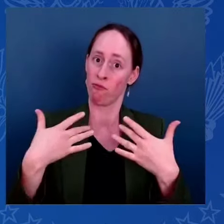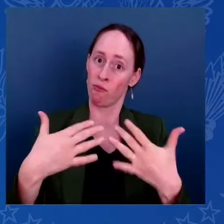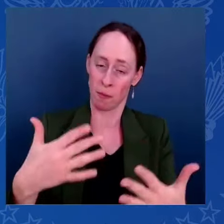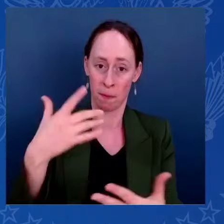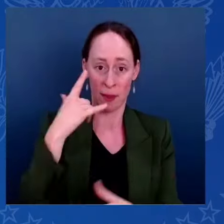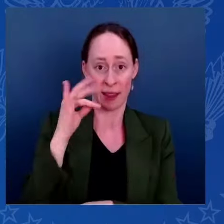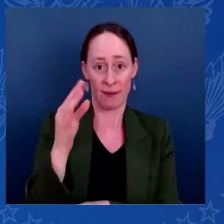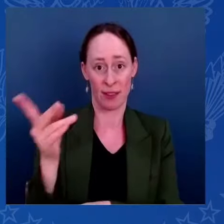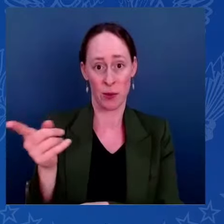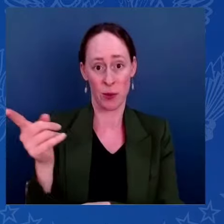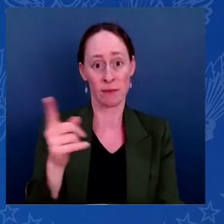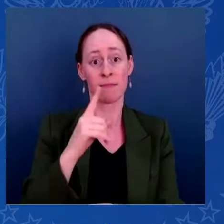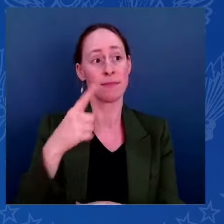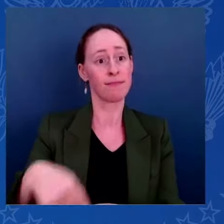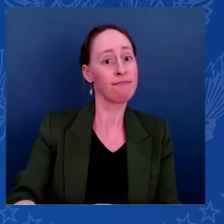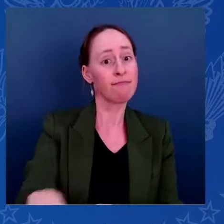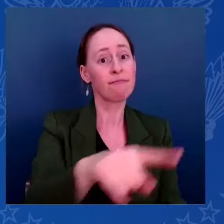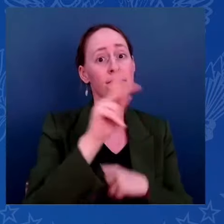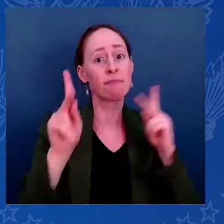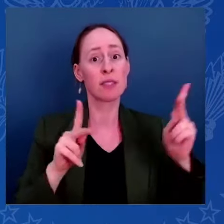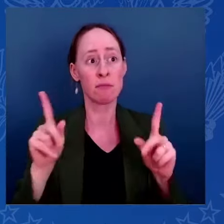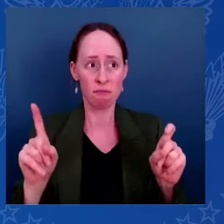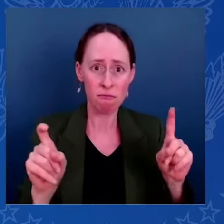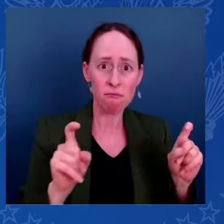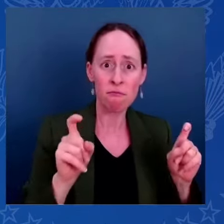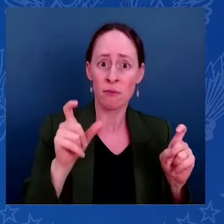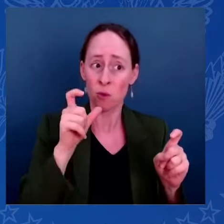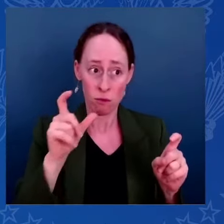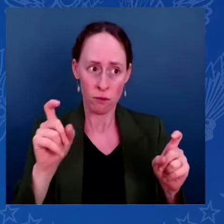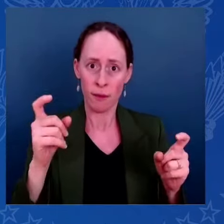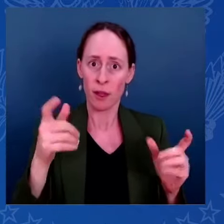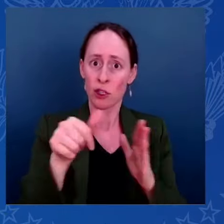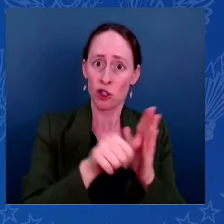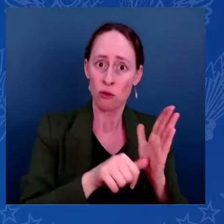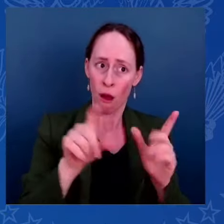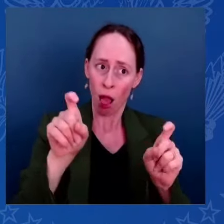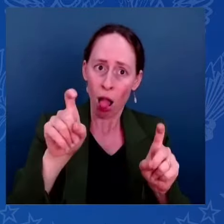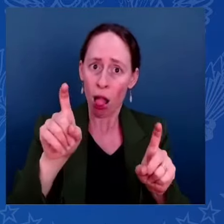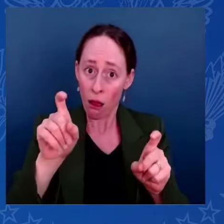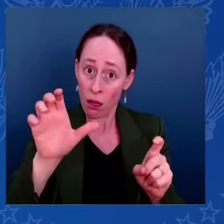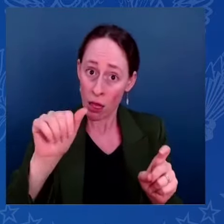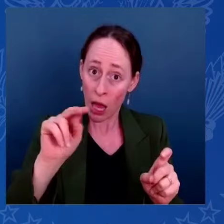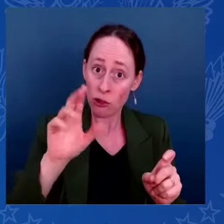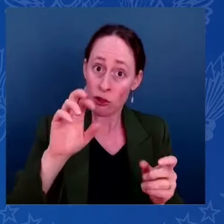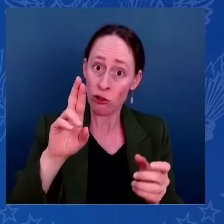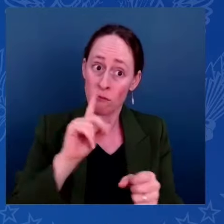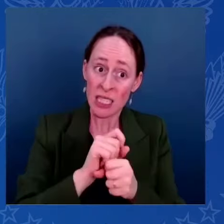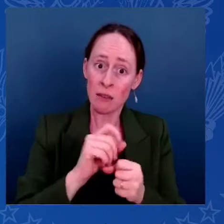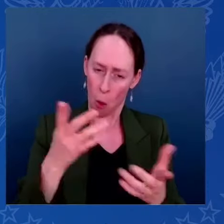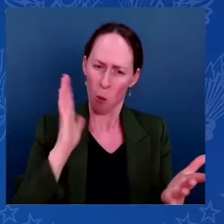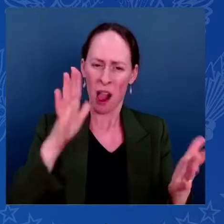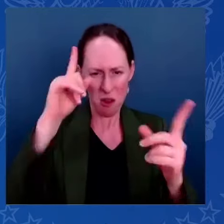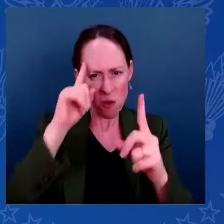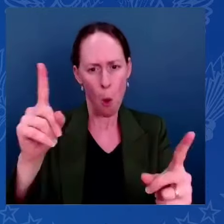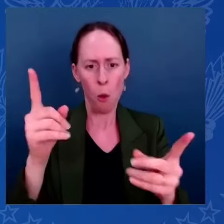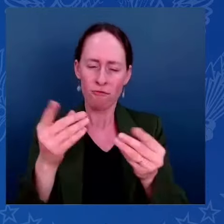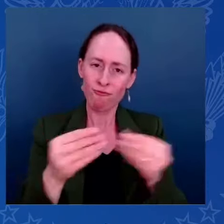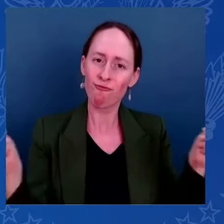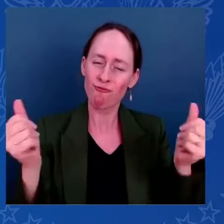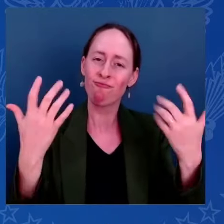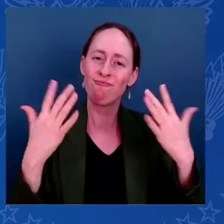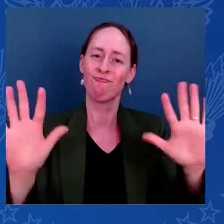Thank you.